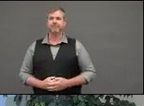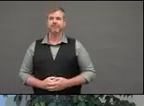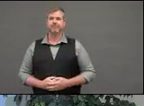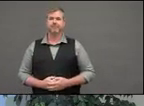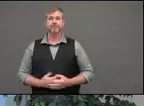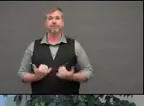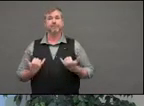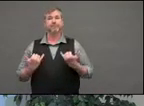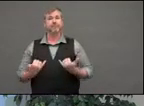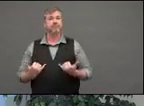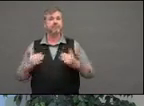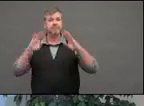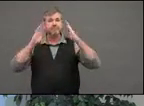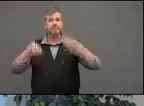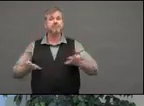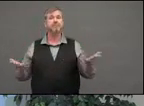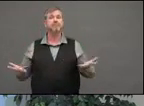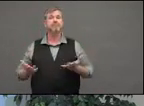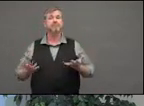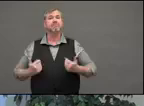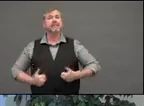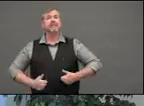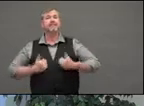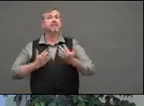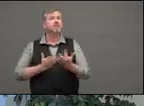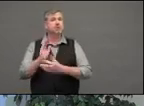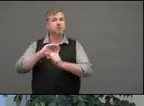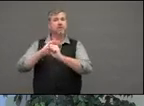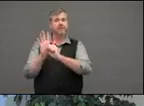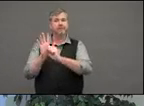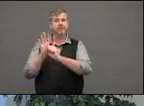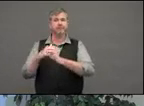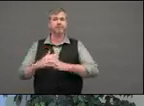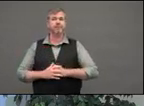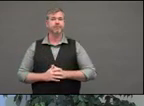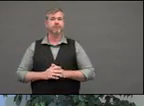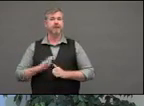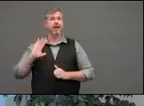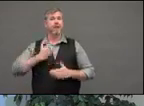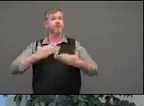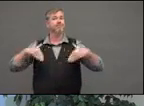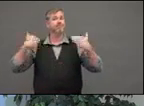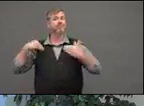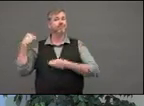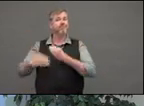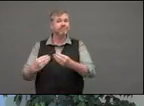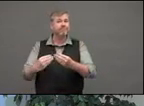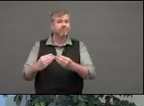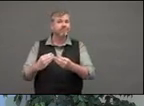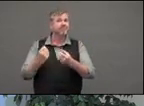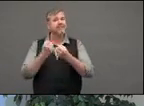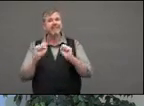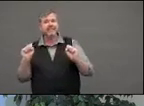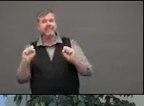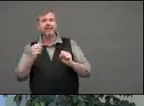COVID-19. our generation focus on safety and better practices as you may know confirmed COVID-19 cases